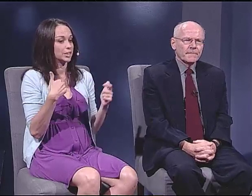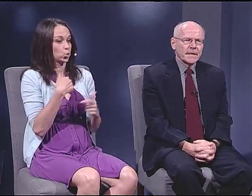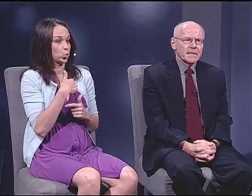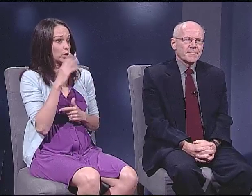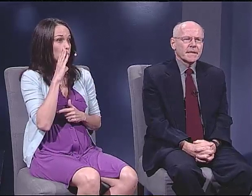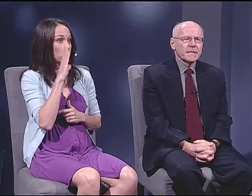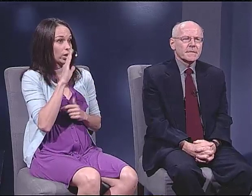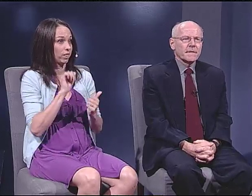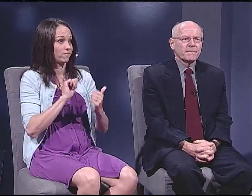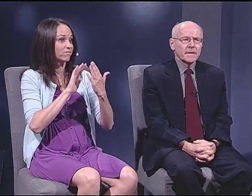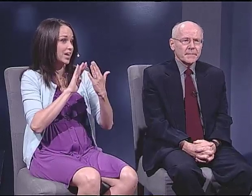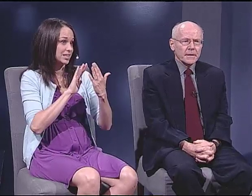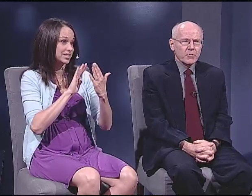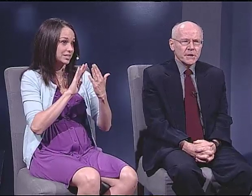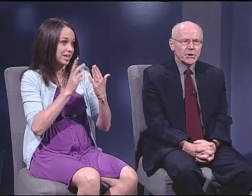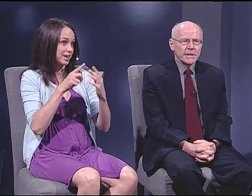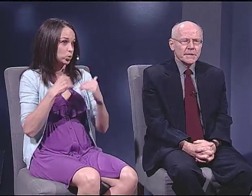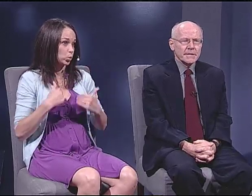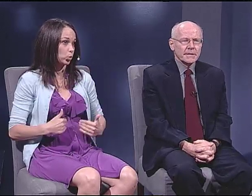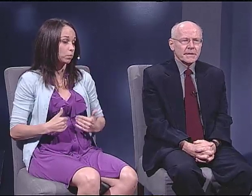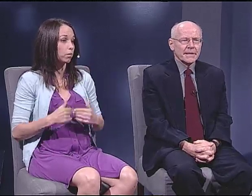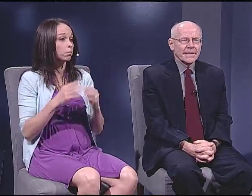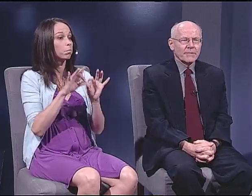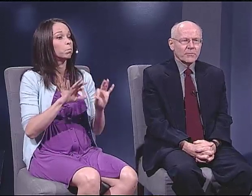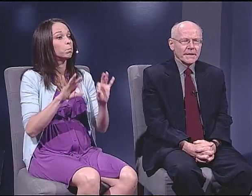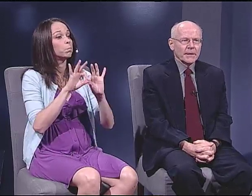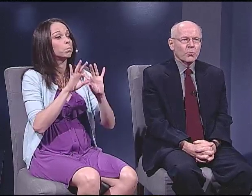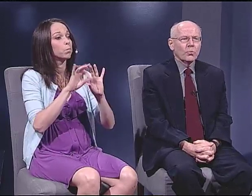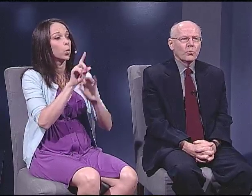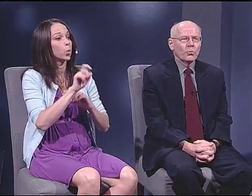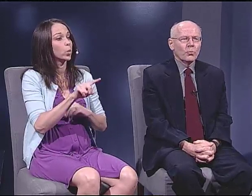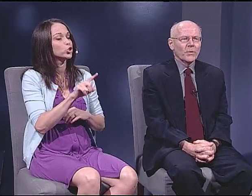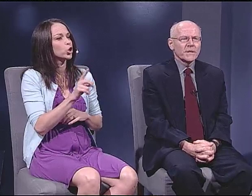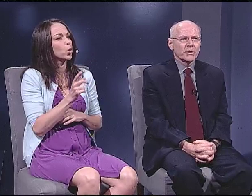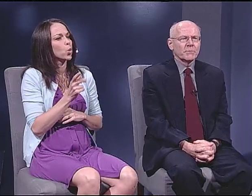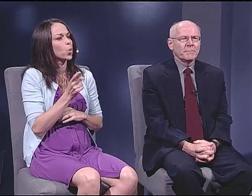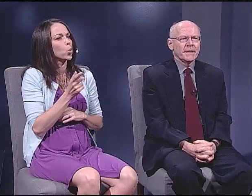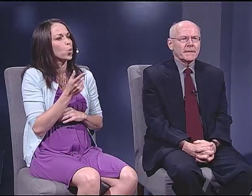face because the fundamental question is, really, what is a human being?